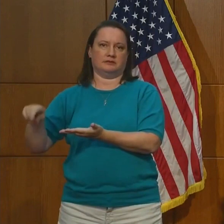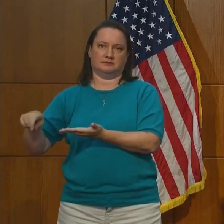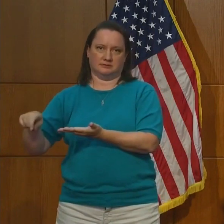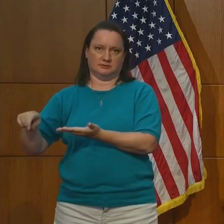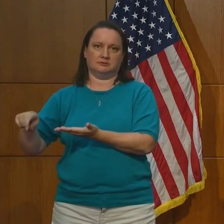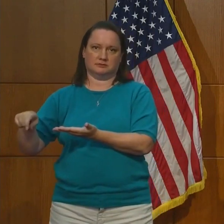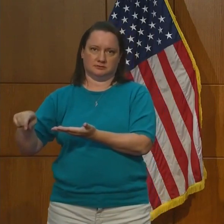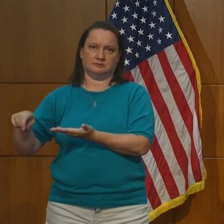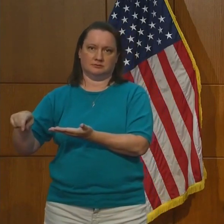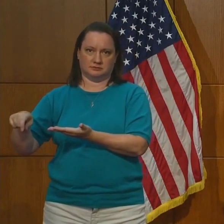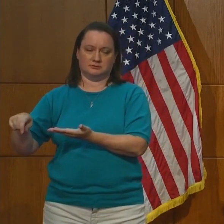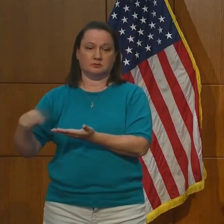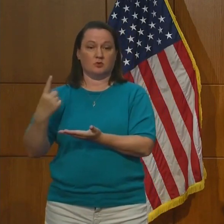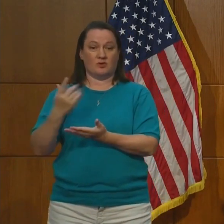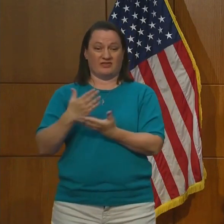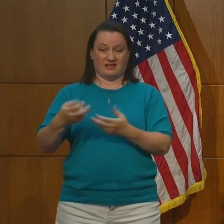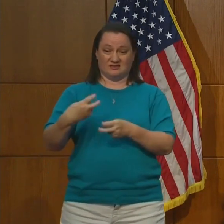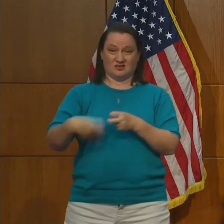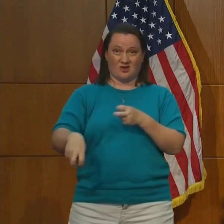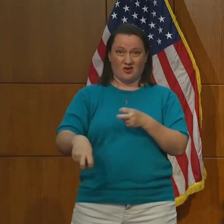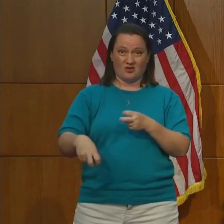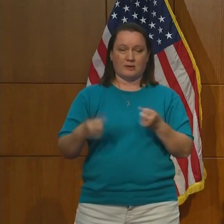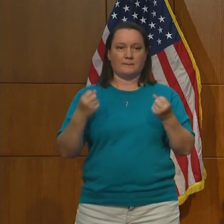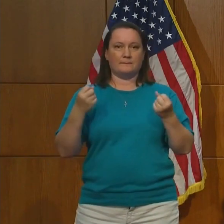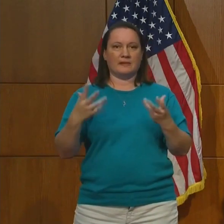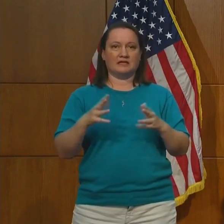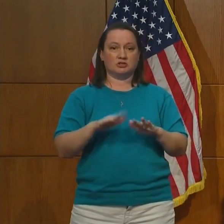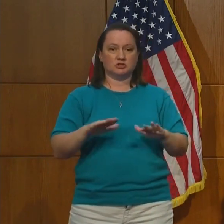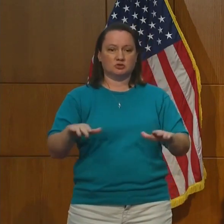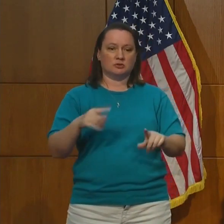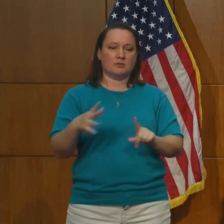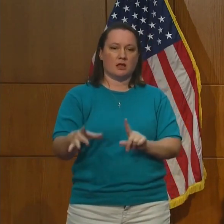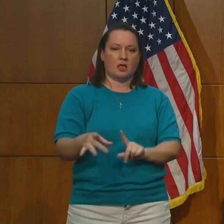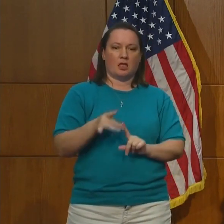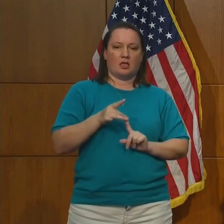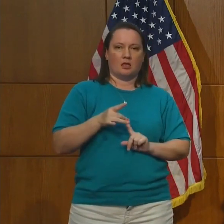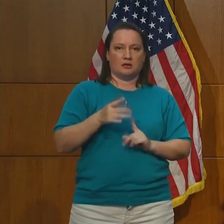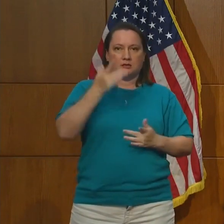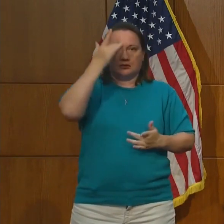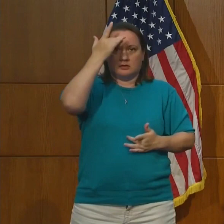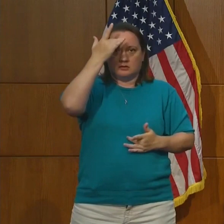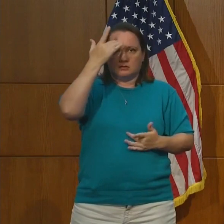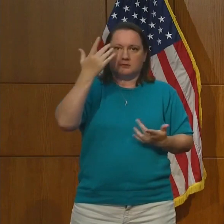THE POINT. UP WE'RE GONNA HAVE OUR CHILDREN GO TO SCHOOL SO.